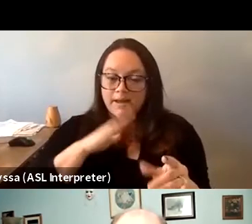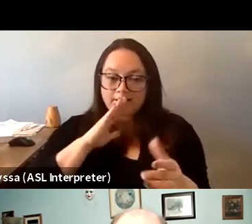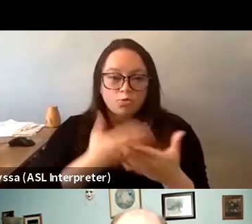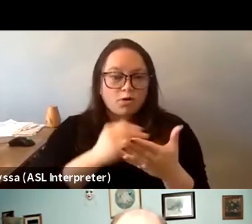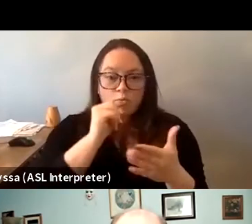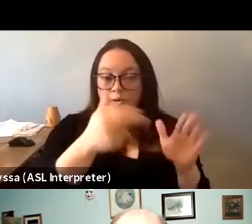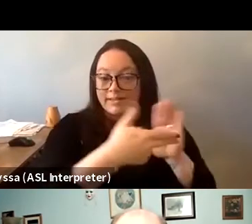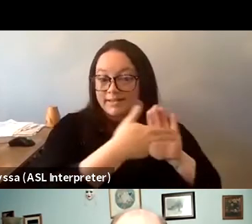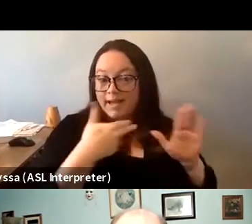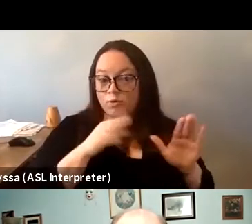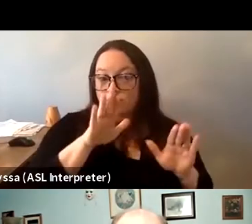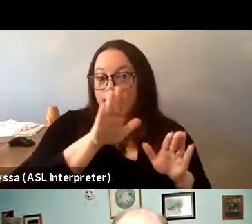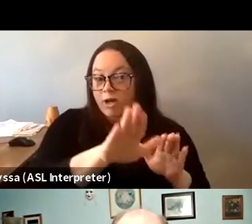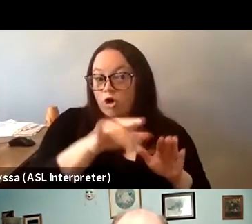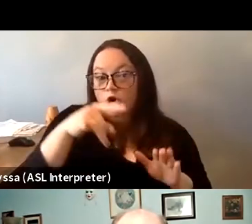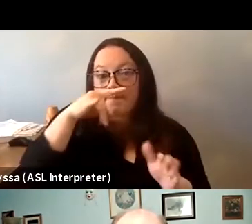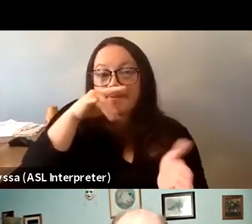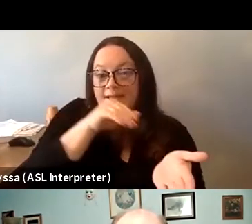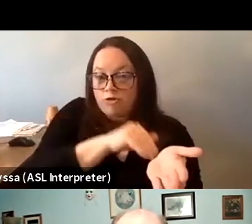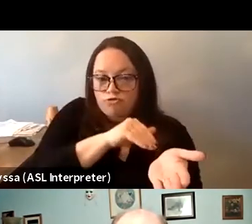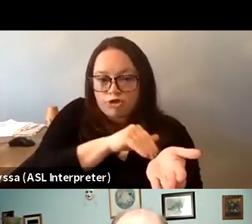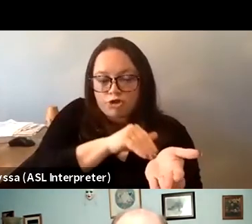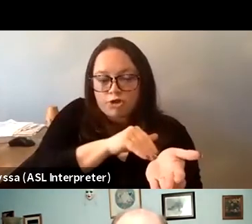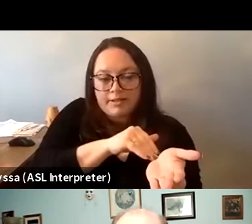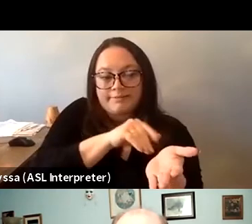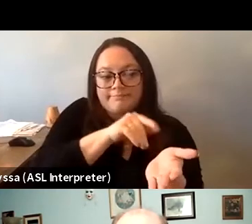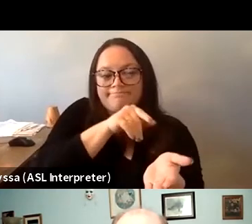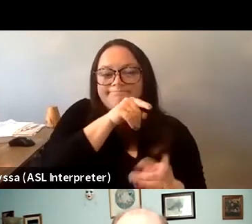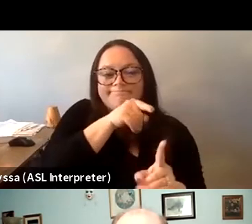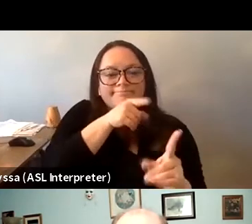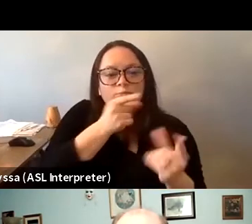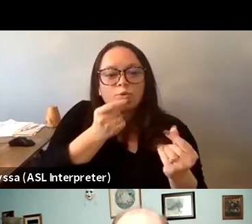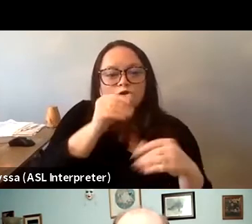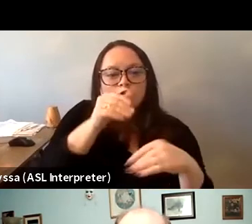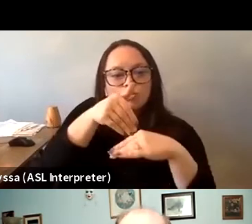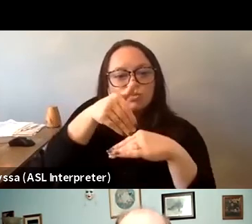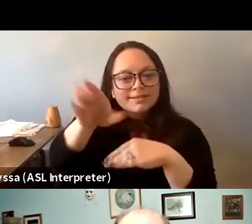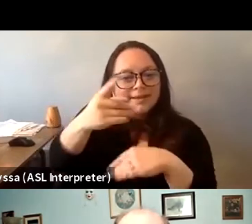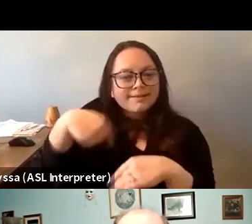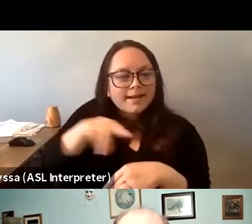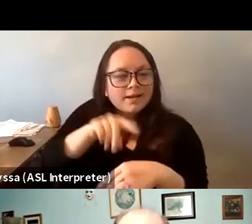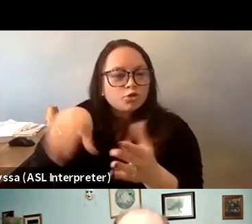pediatrician sent us to a center based program that was located